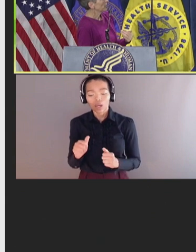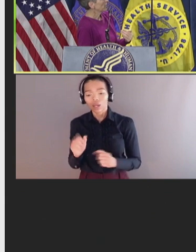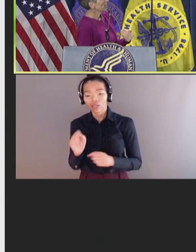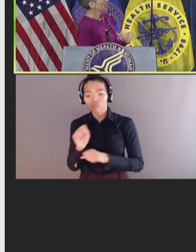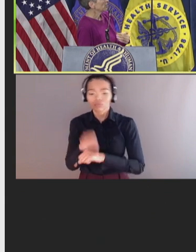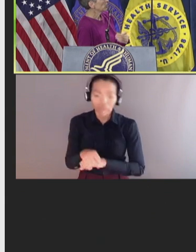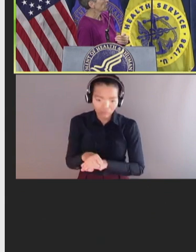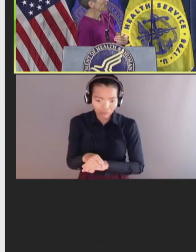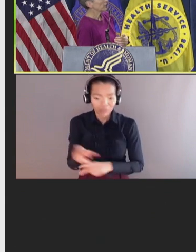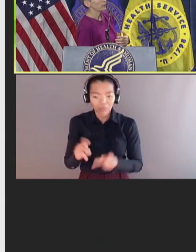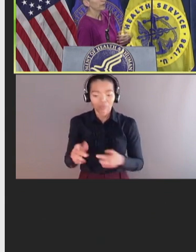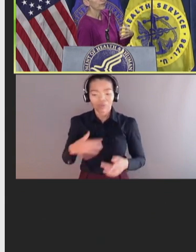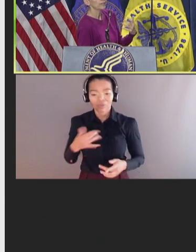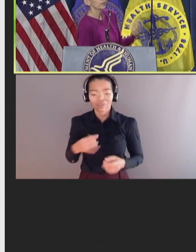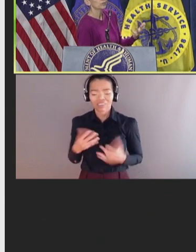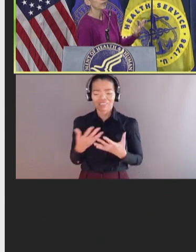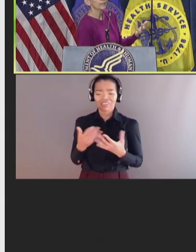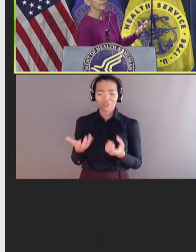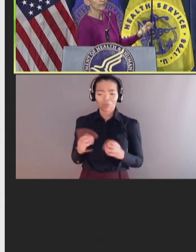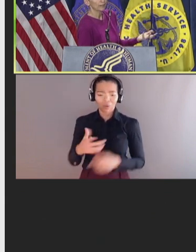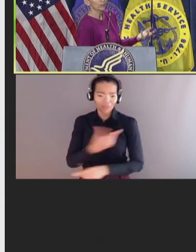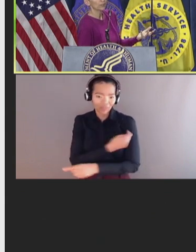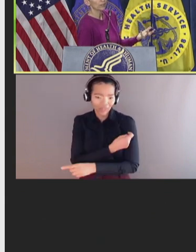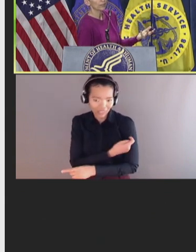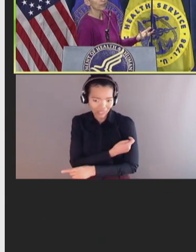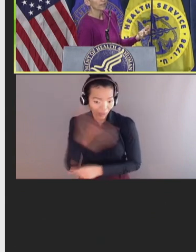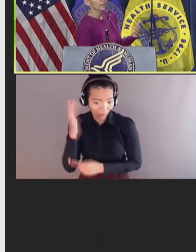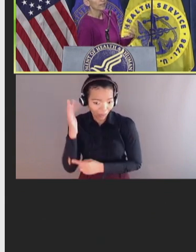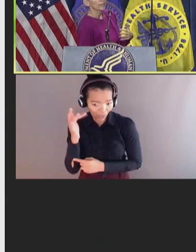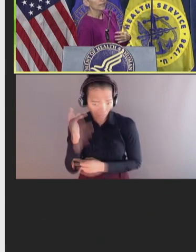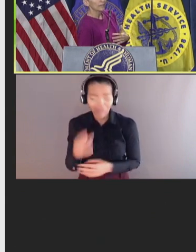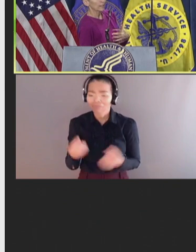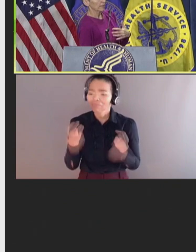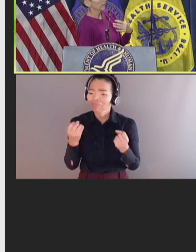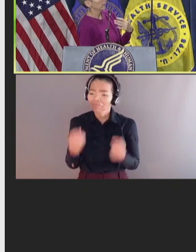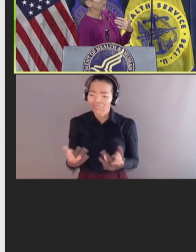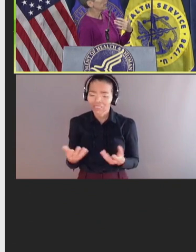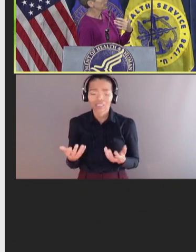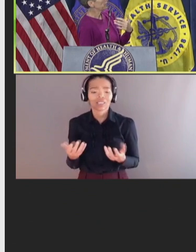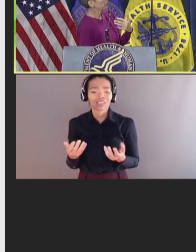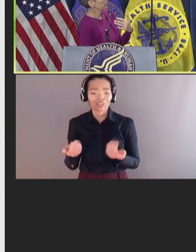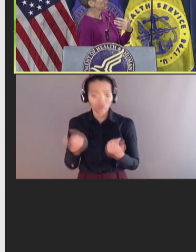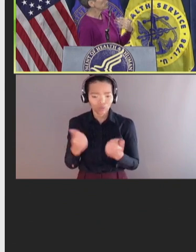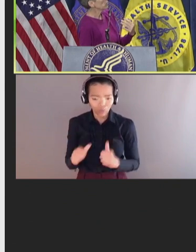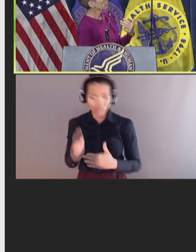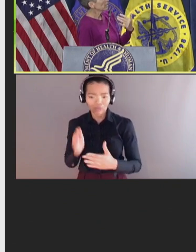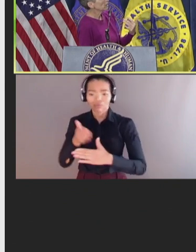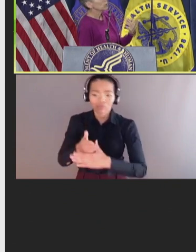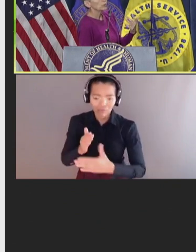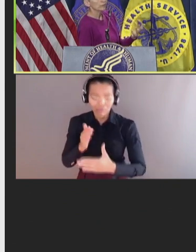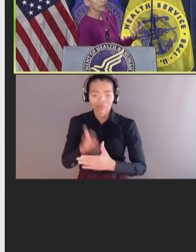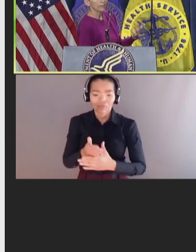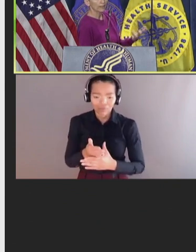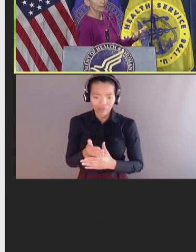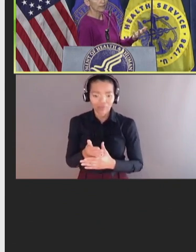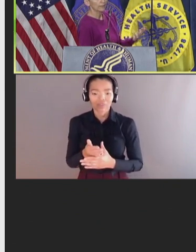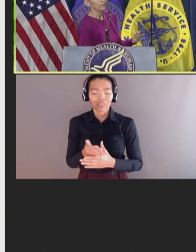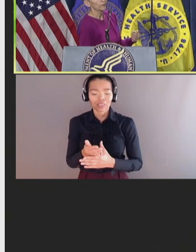and here's why. We've had too many interventions that focused exclusively on hesitancy. First,